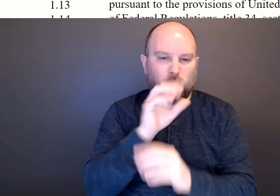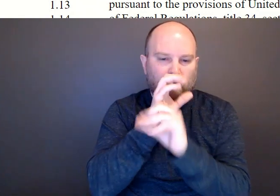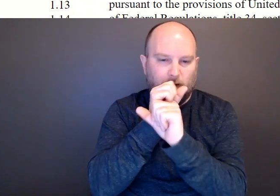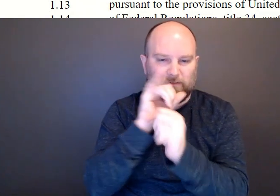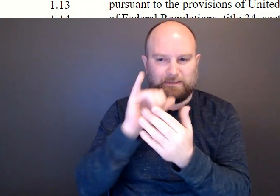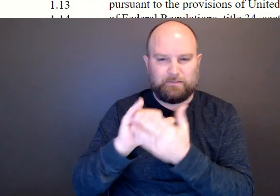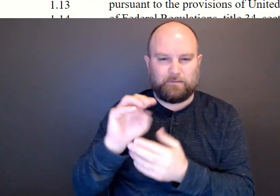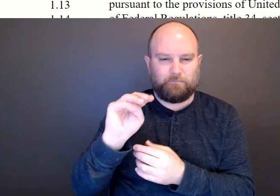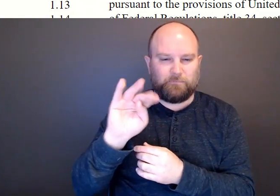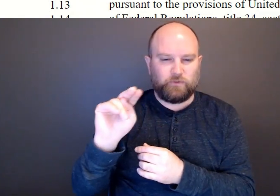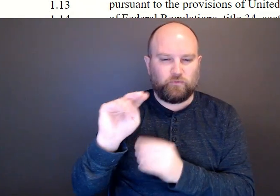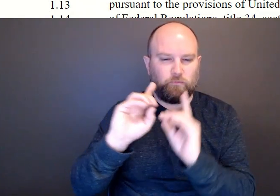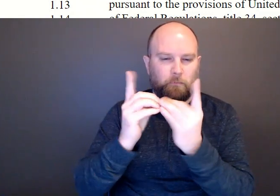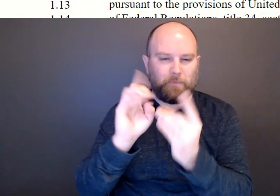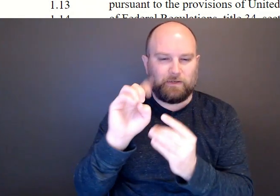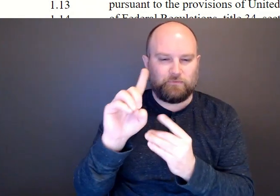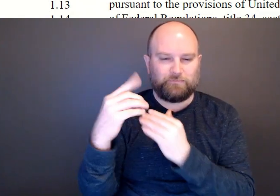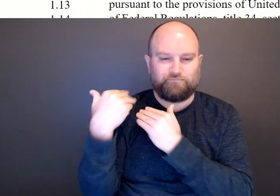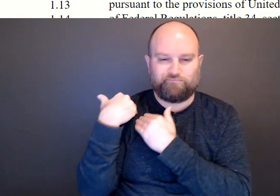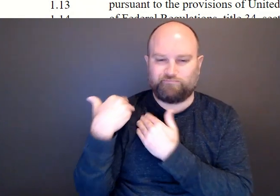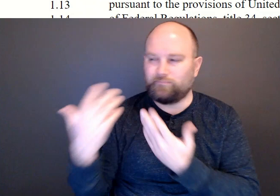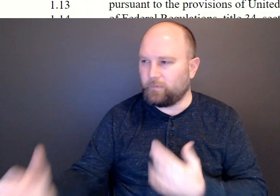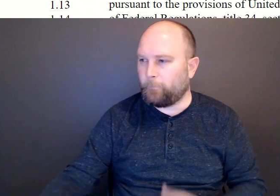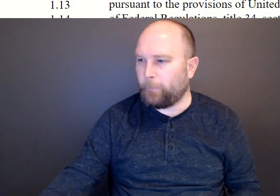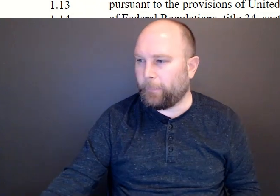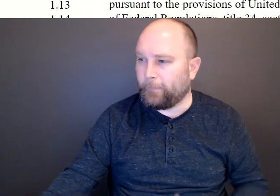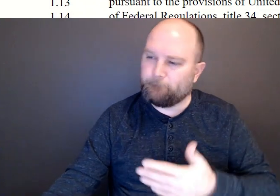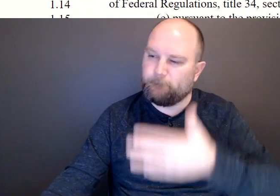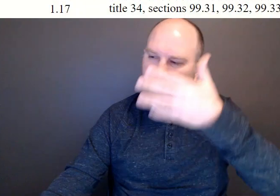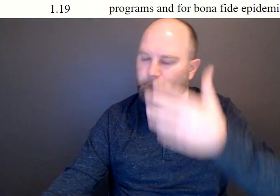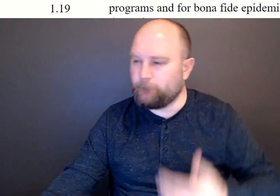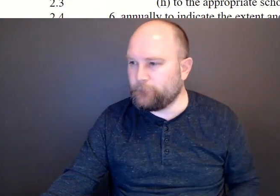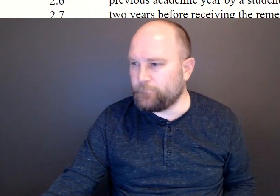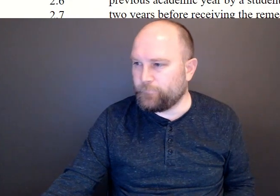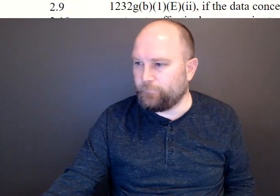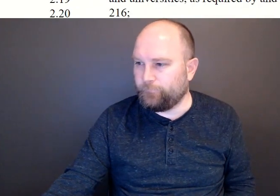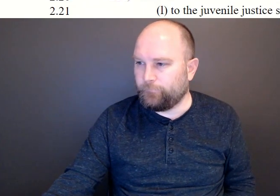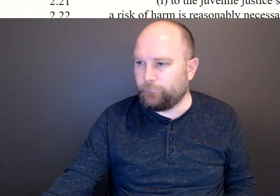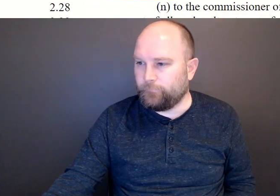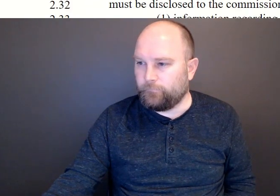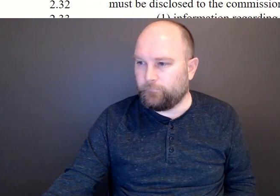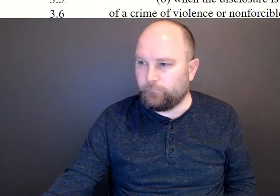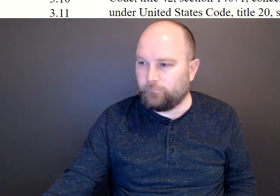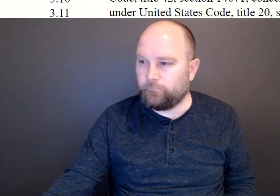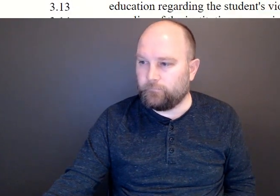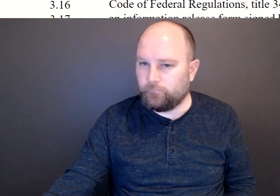and I'll show that here after scrolling up through quite a bit of information on the statute which